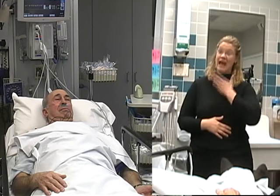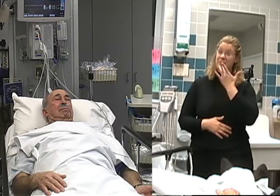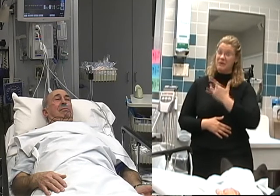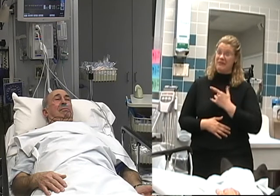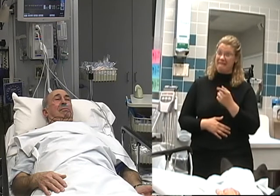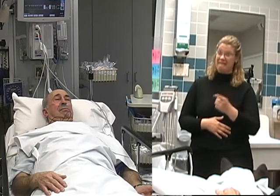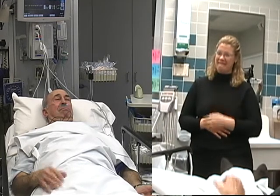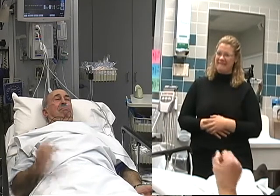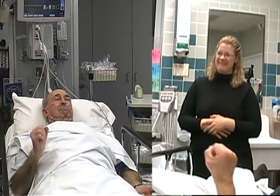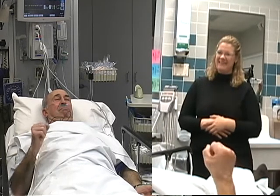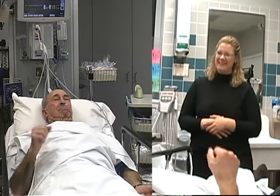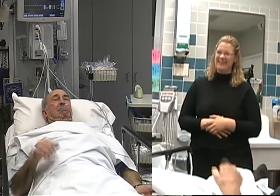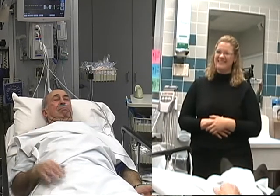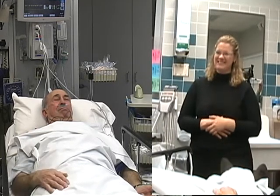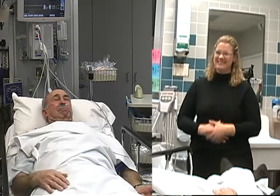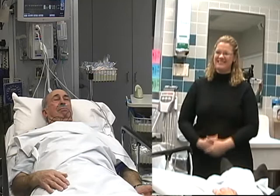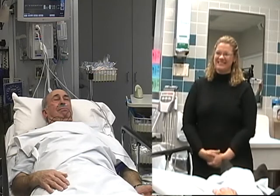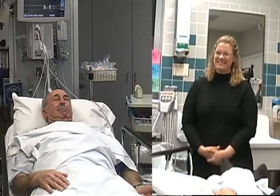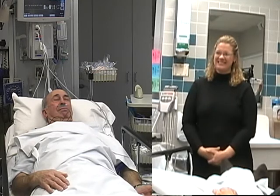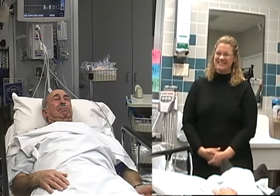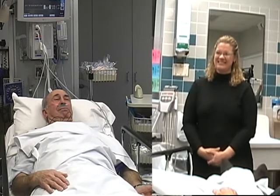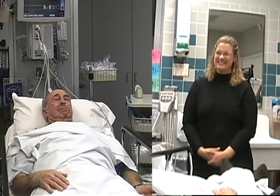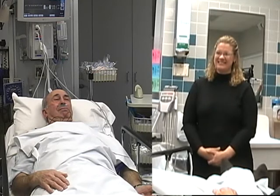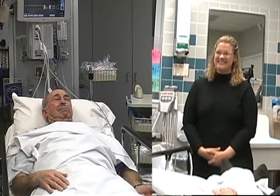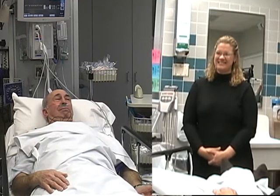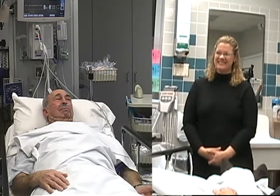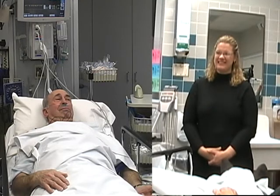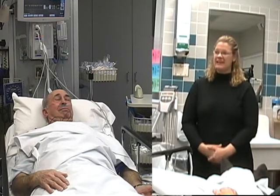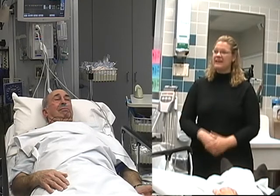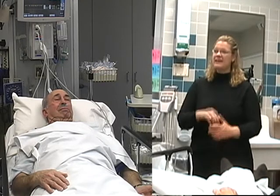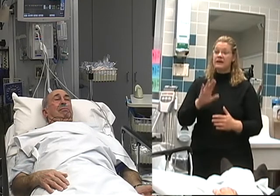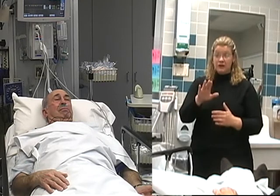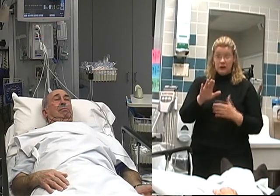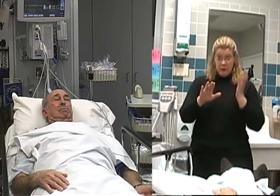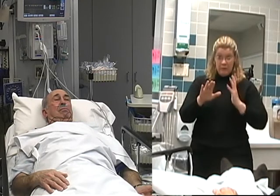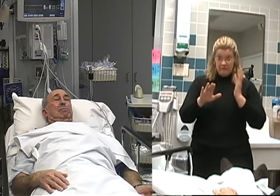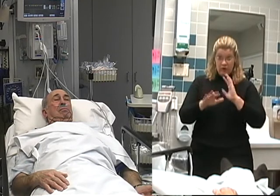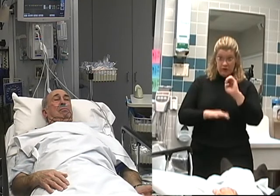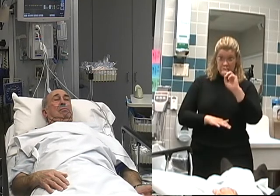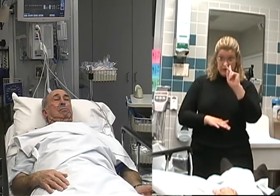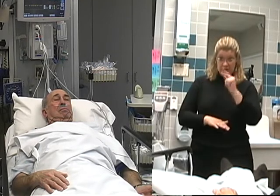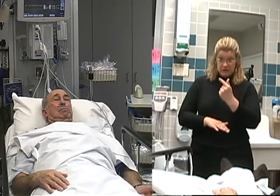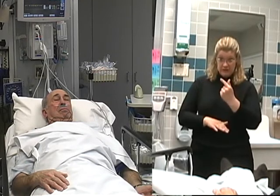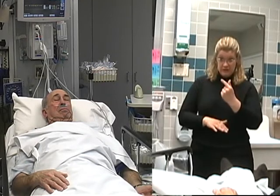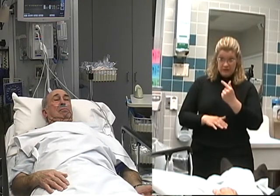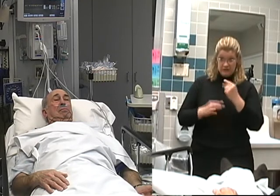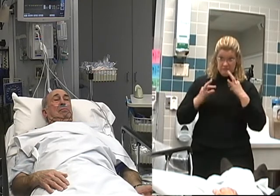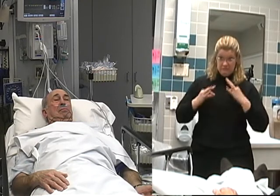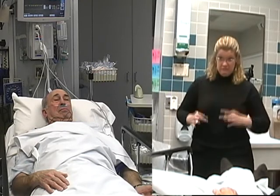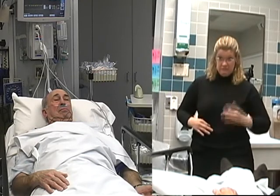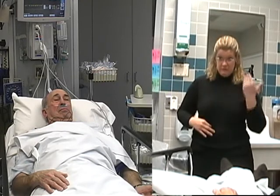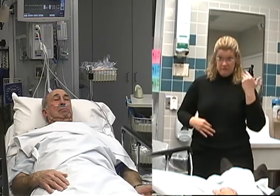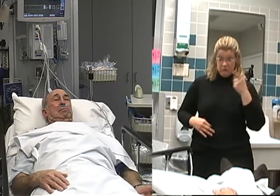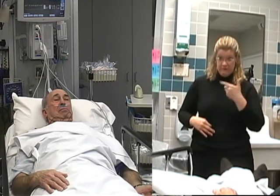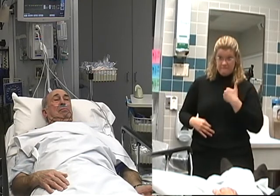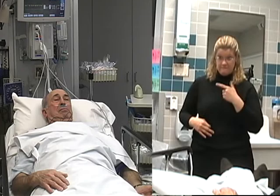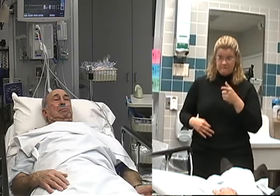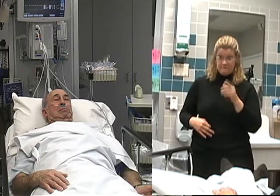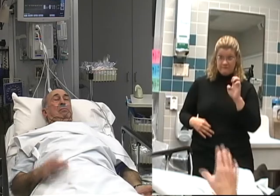T: Happy birthday! I: (overlap) A few days ago. I: Yes.T: Have you had an EKG before?